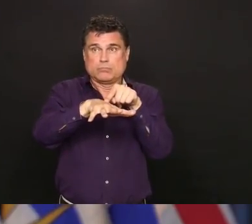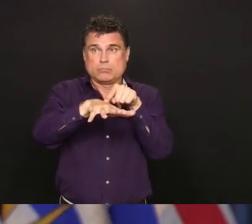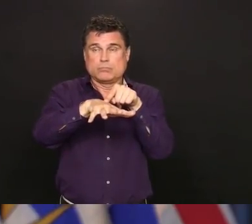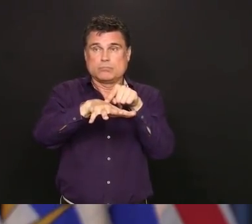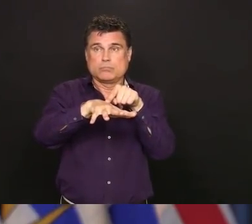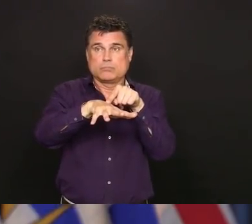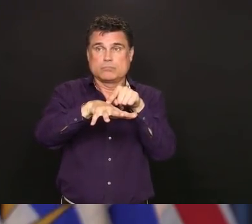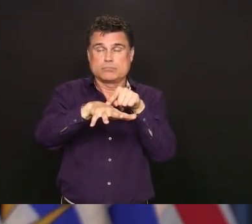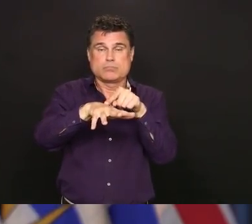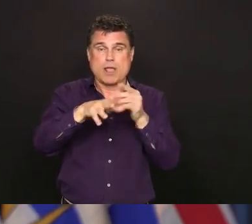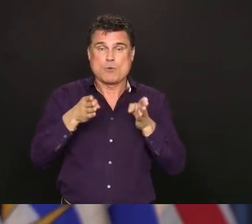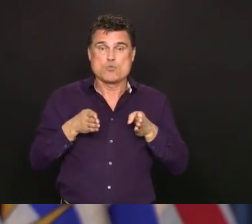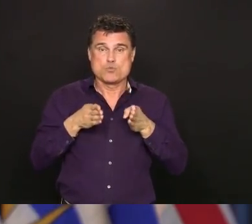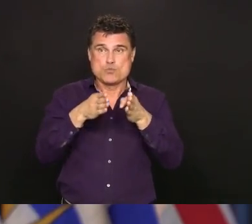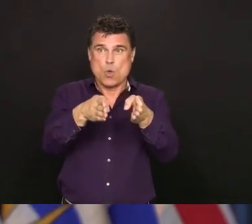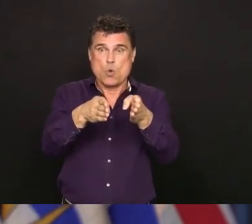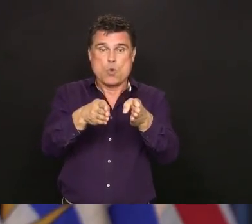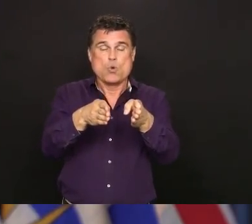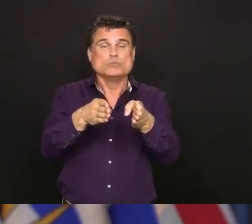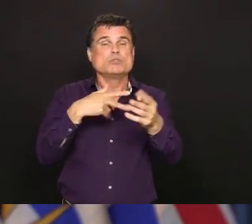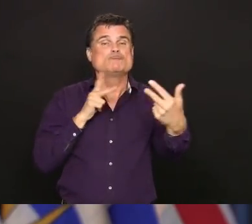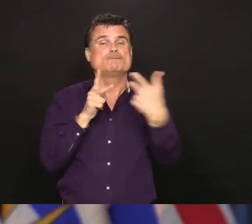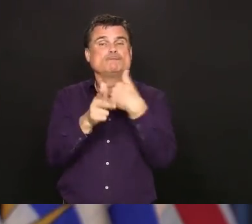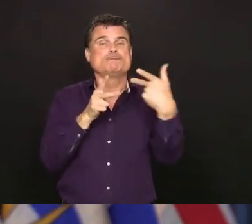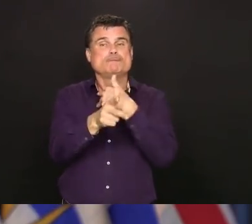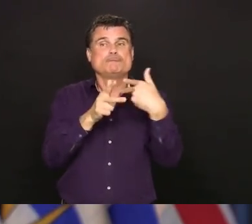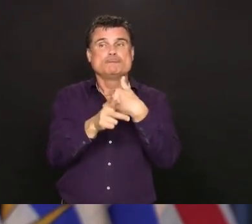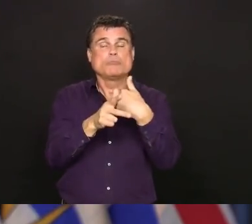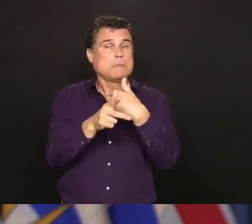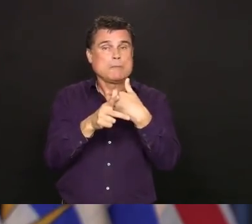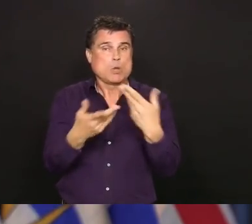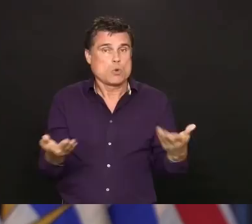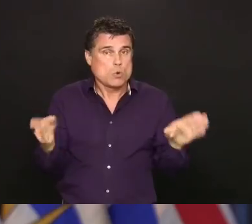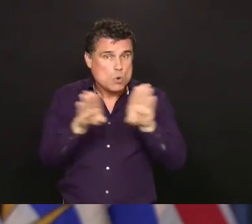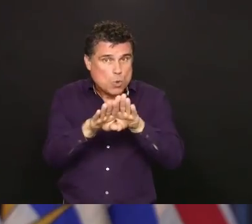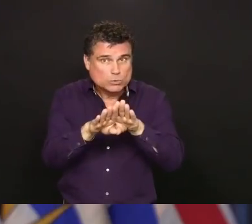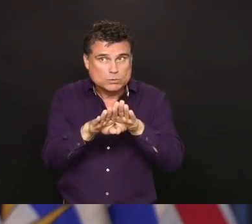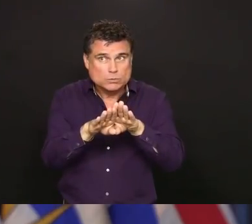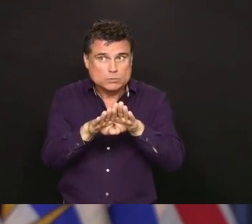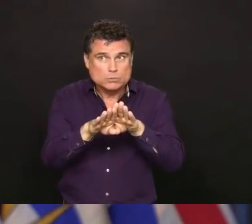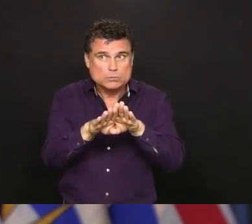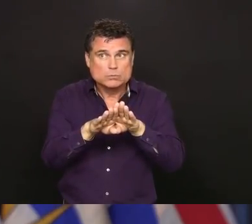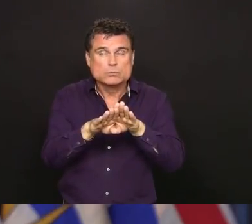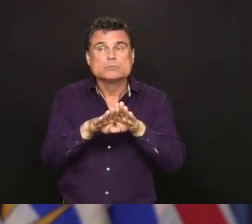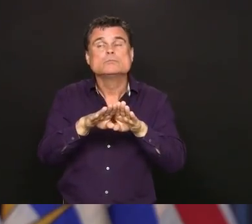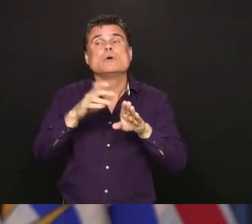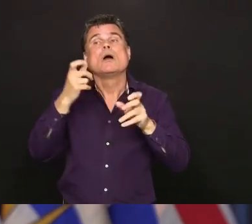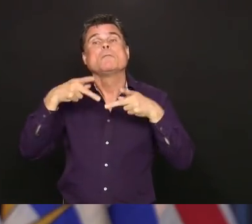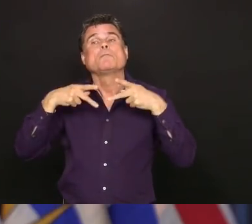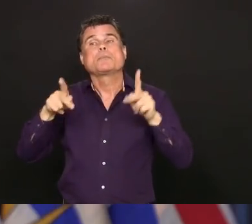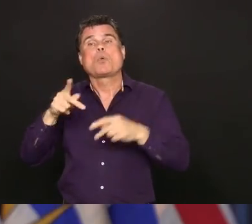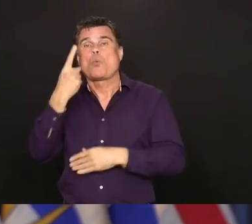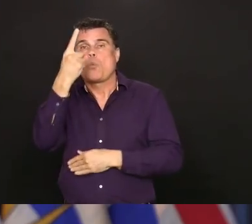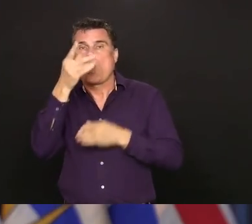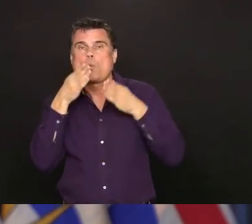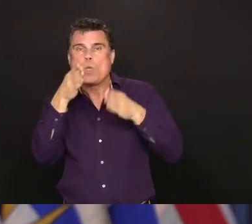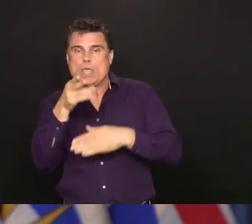when we don't need cars. That is certainly something that's happening in Vancouver and some of the other municipalities.